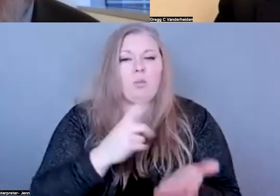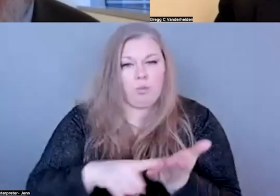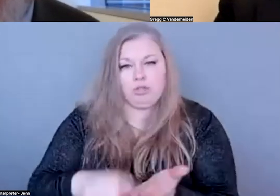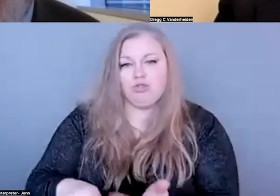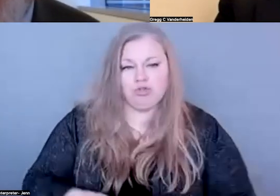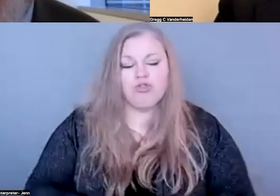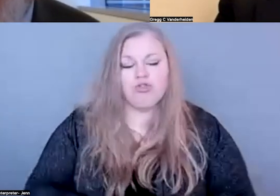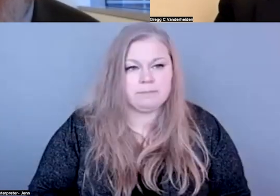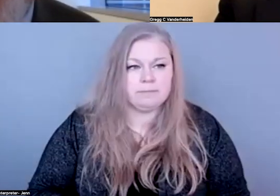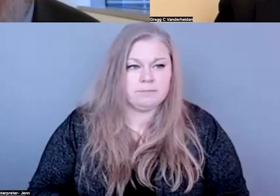Let's see.